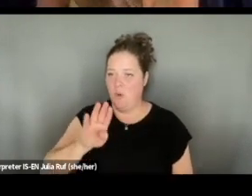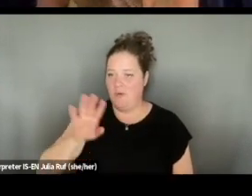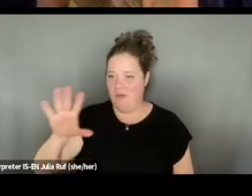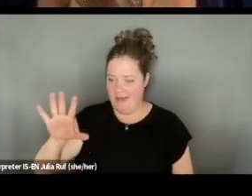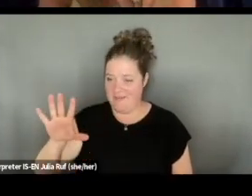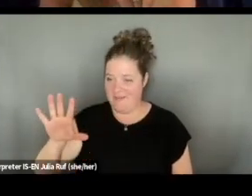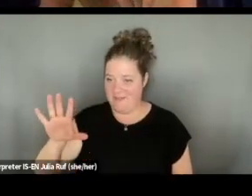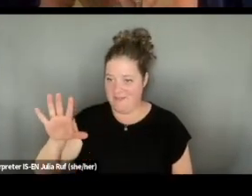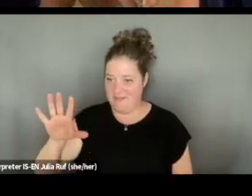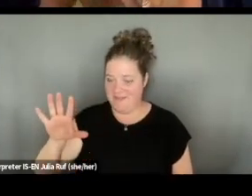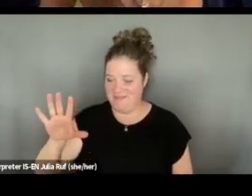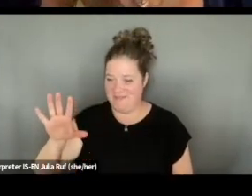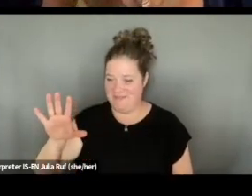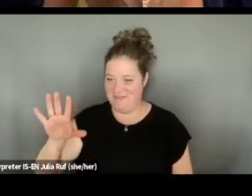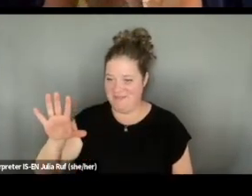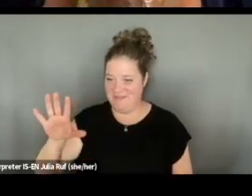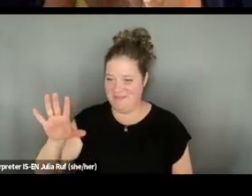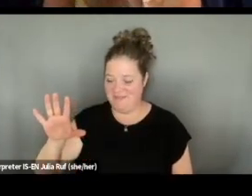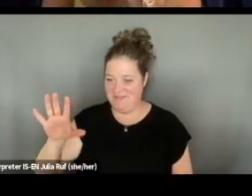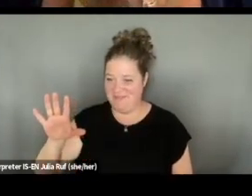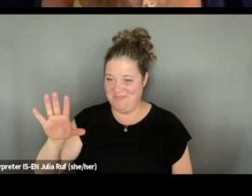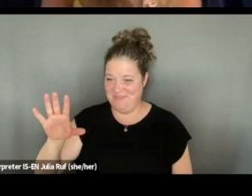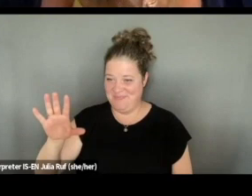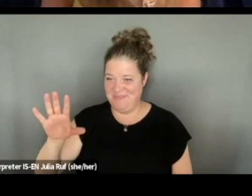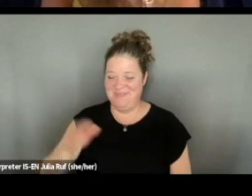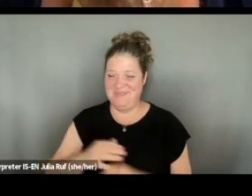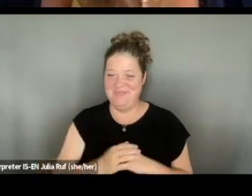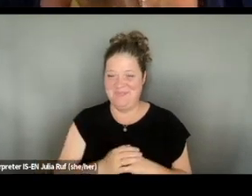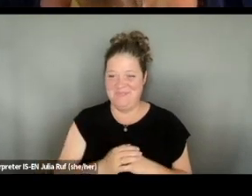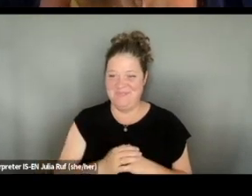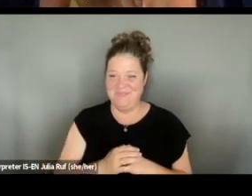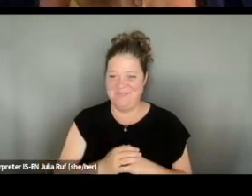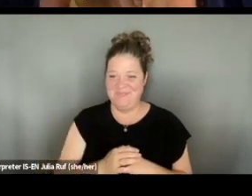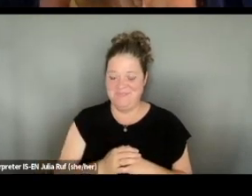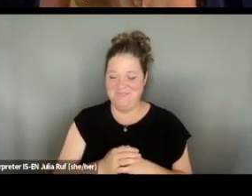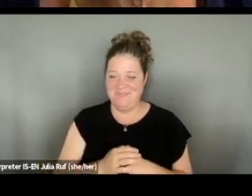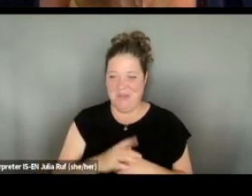and that is now the truth, because I am